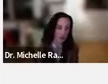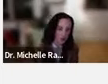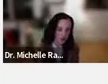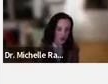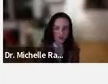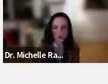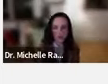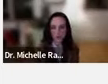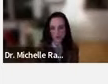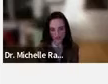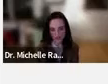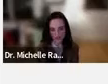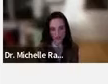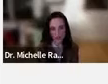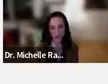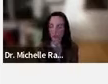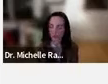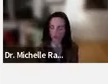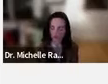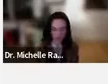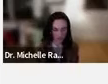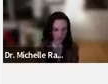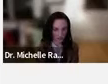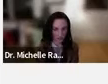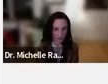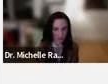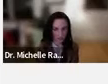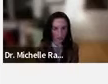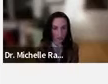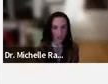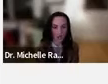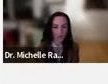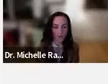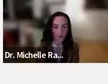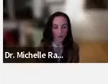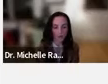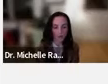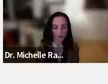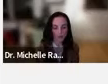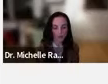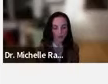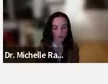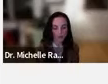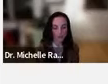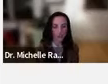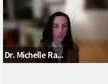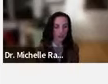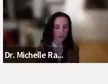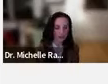infected Absolutely. Even if you're vaccinated. Your your chances of getting effect your chances of getting infected are going to be lower than if you weren't vaccinated, but you could still get an